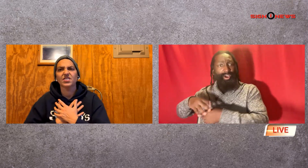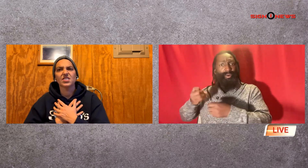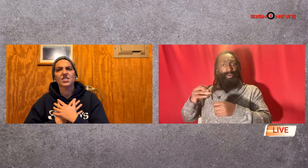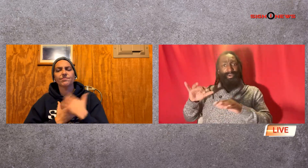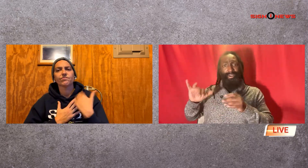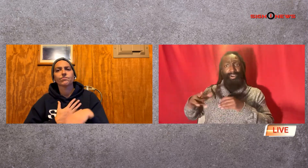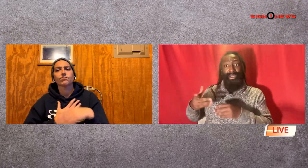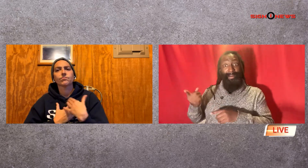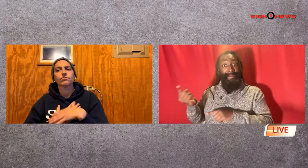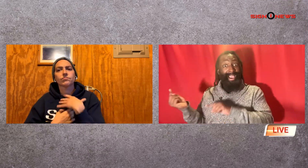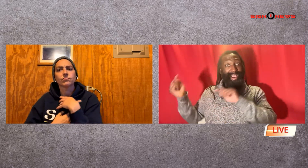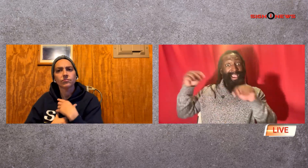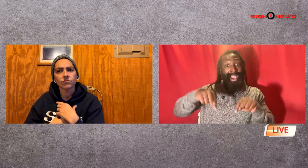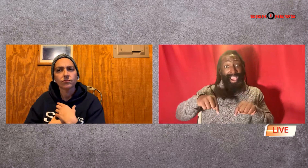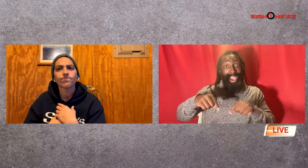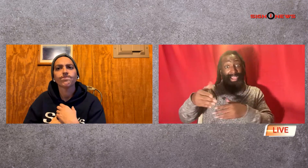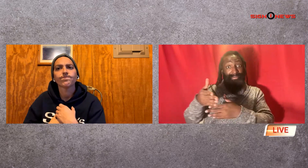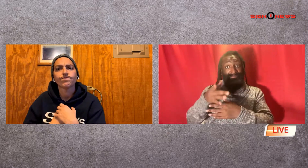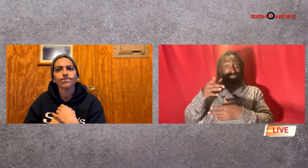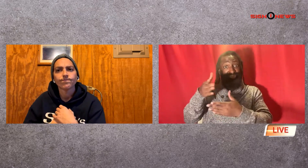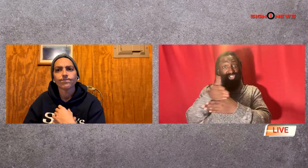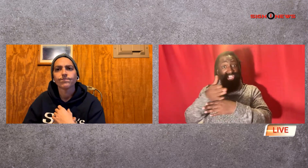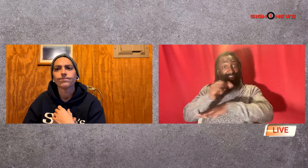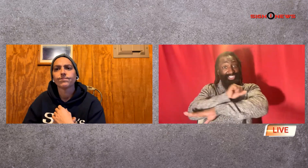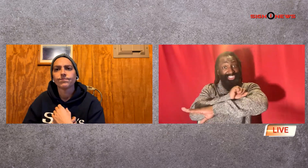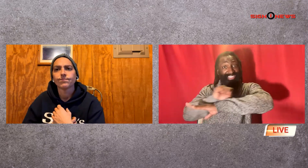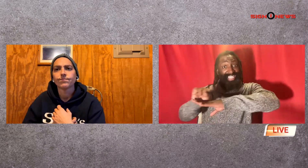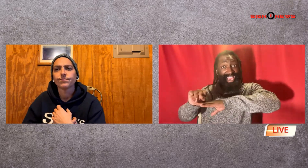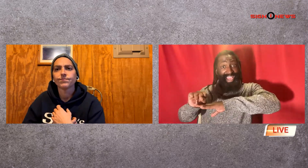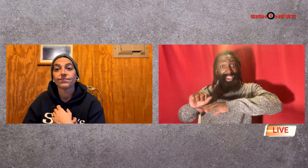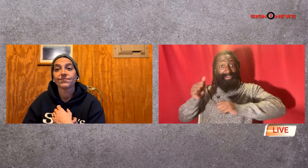they are not able to dance in their countries and then they come and share their stories